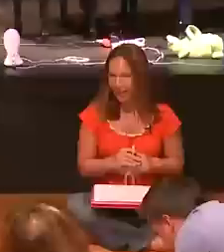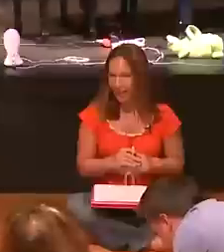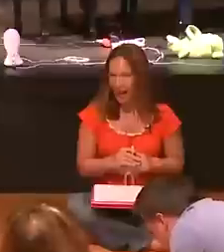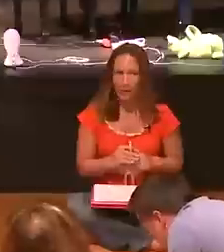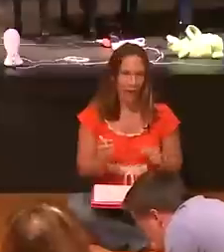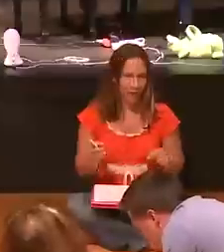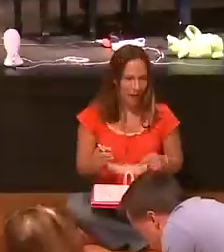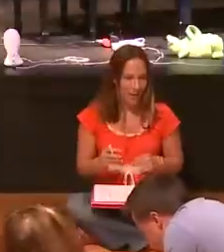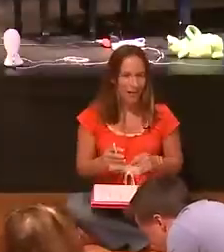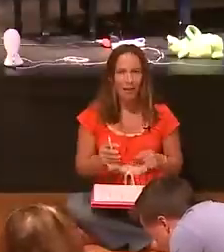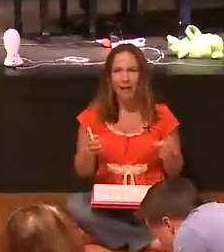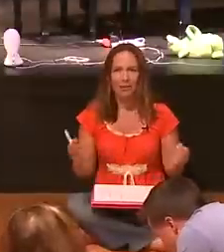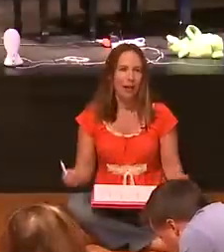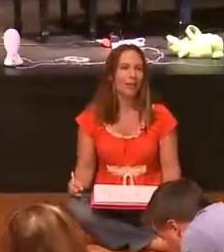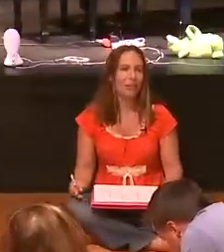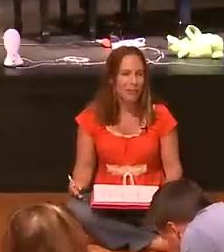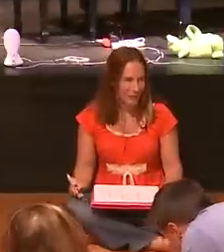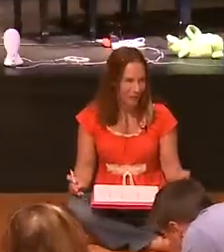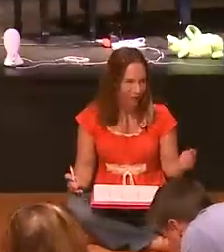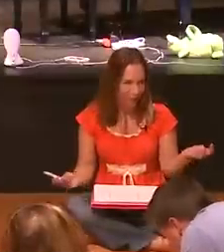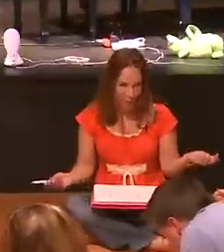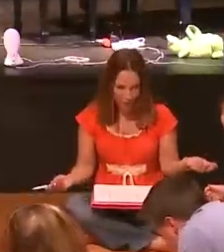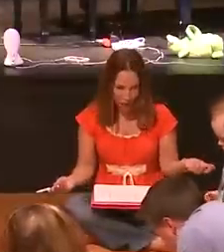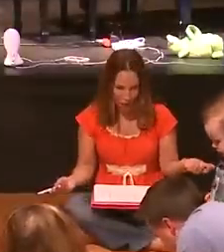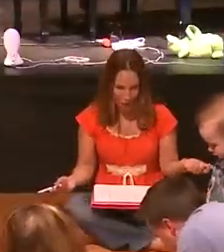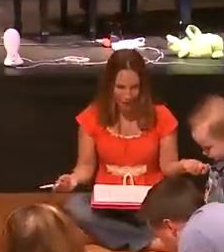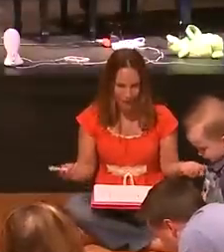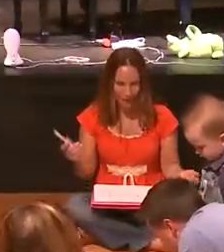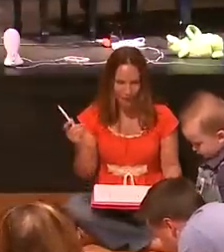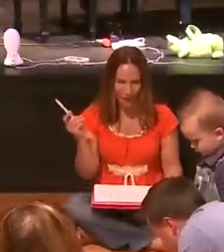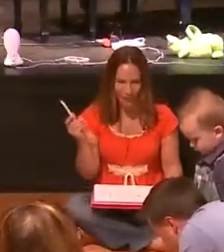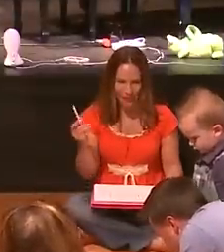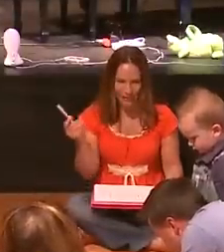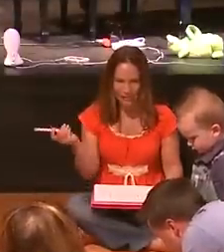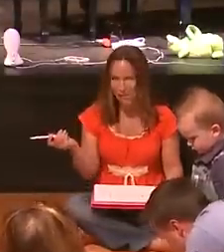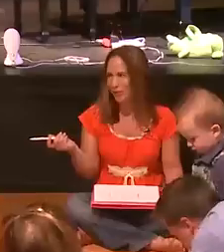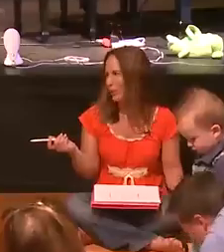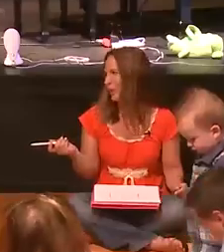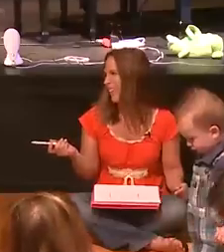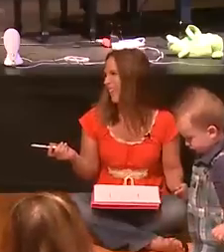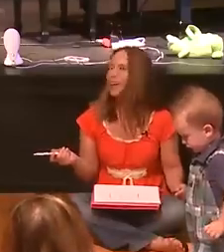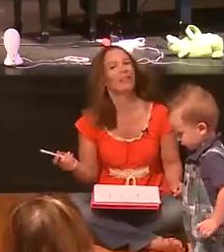All of them. Okay. I look very different from 1 and 2 and I look different from Series 2, I think.